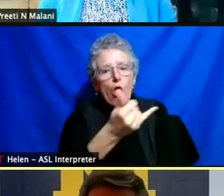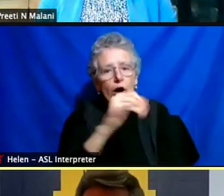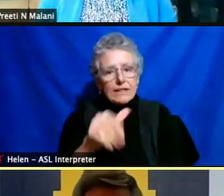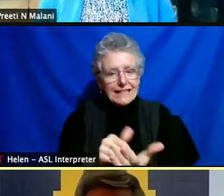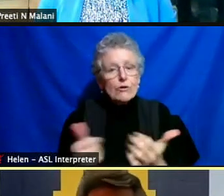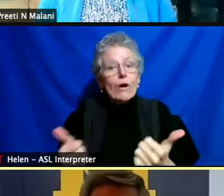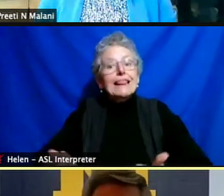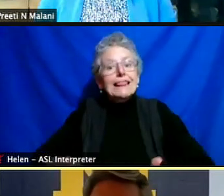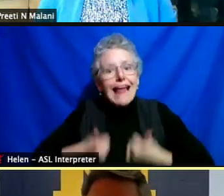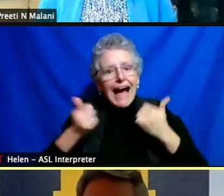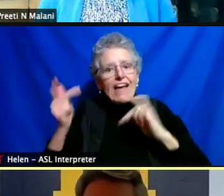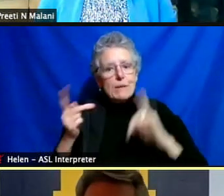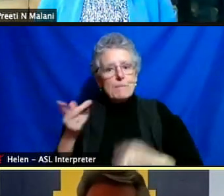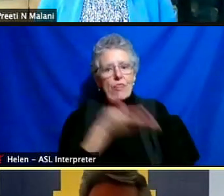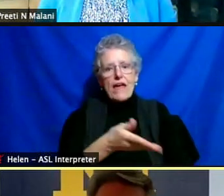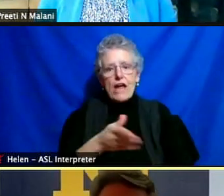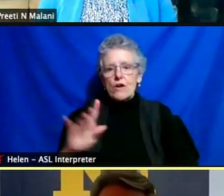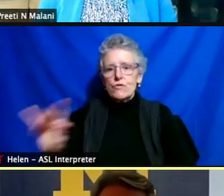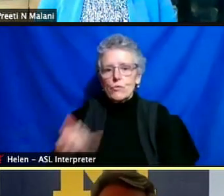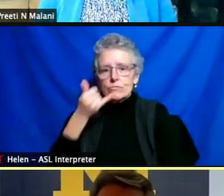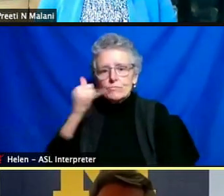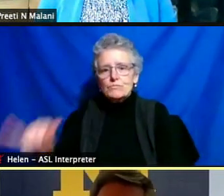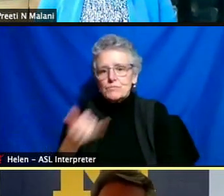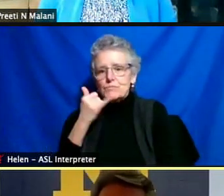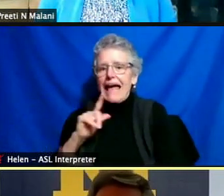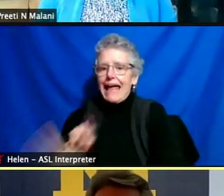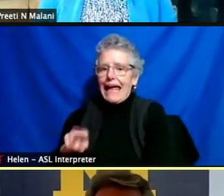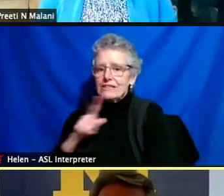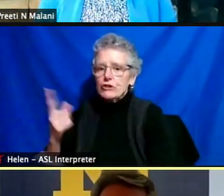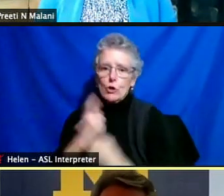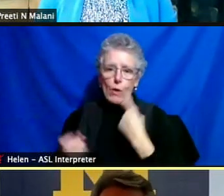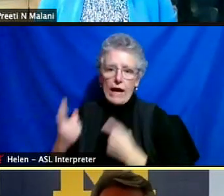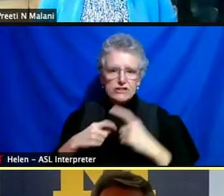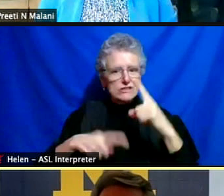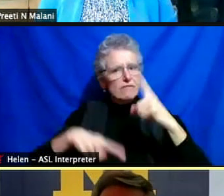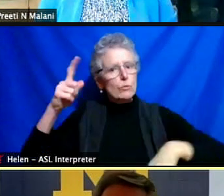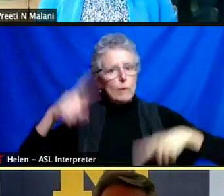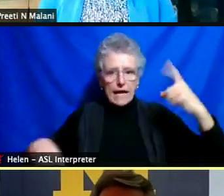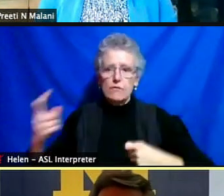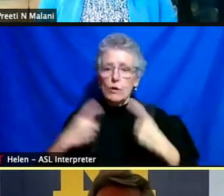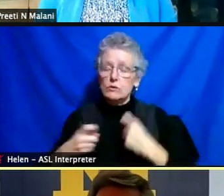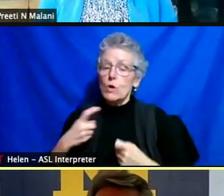to address a range of questions. And we hope that'll help people navigate